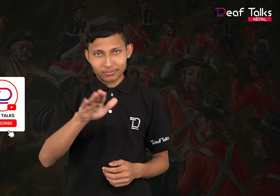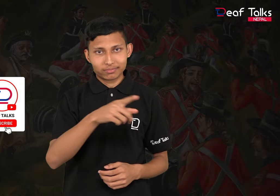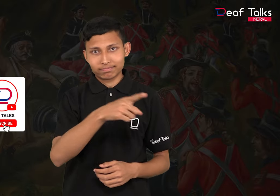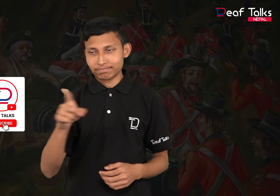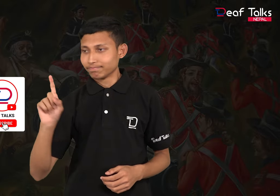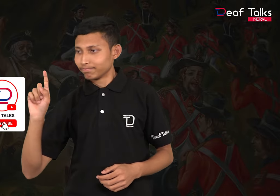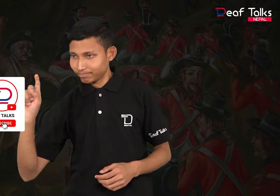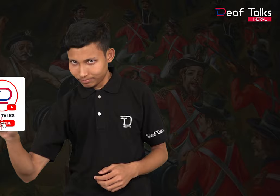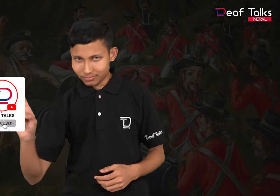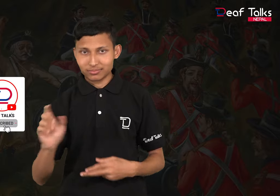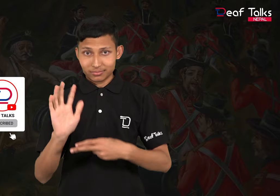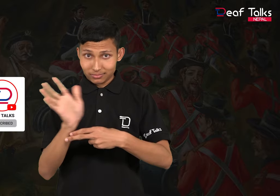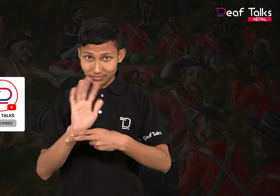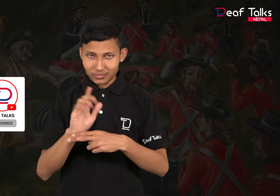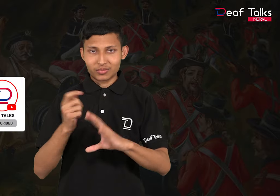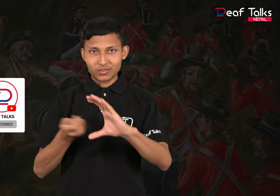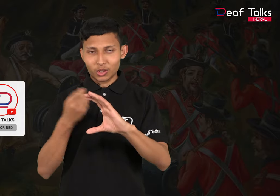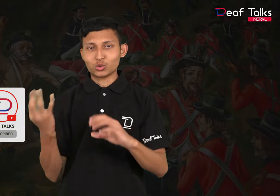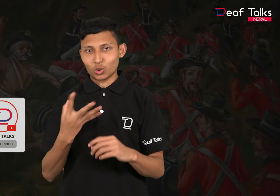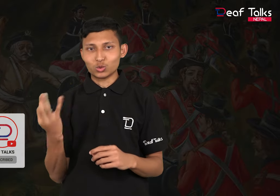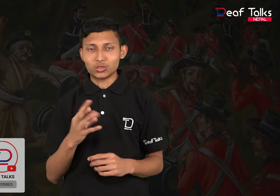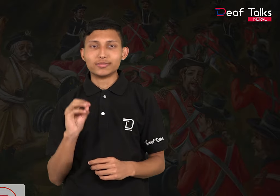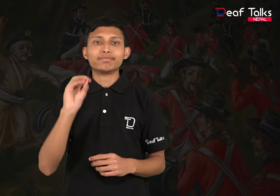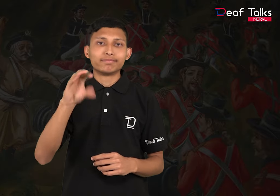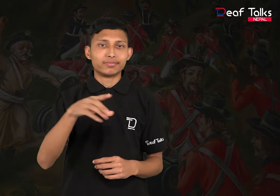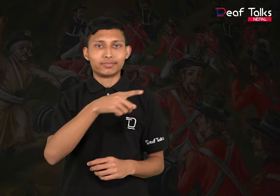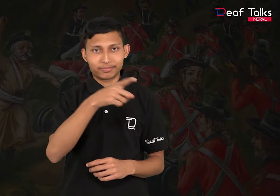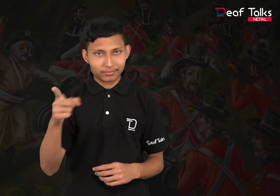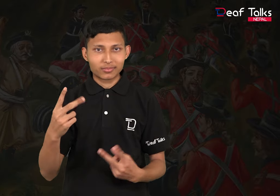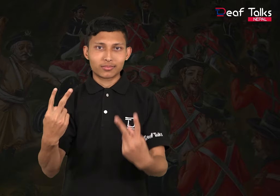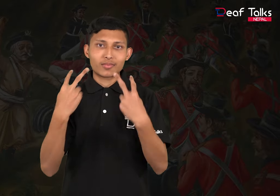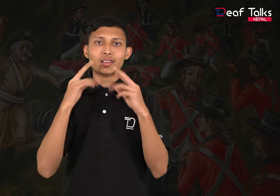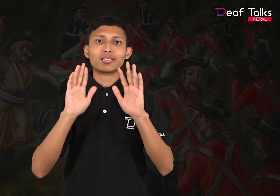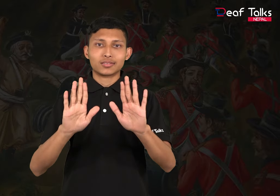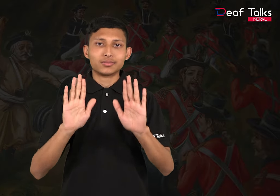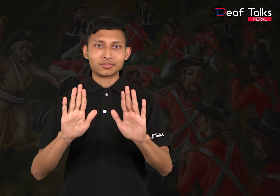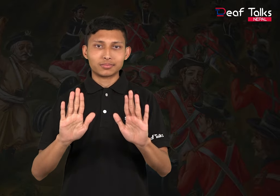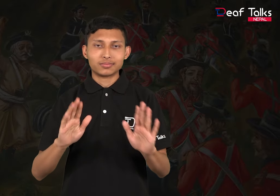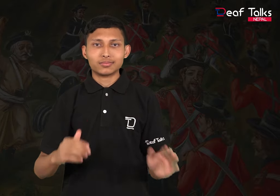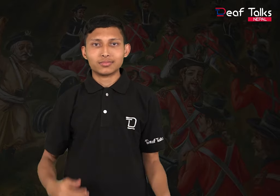Subscribe to Nepal deaf talks for more new videos. Thanks for watching.